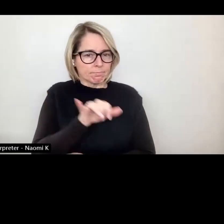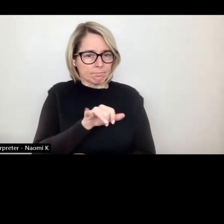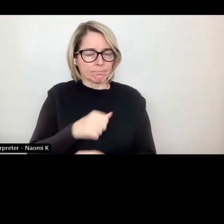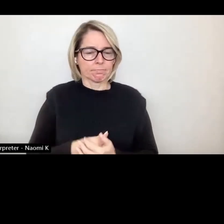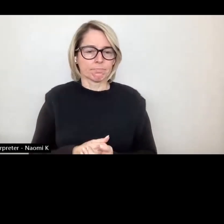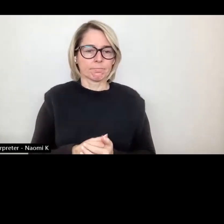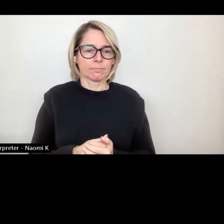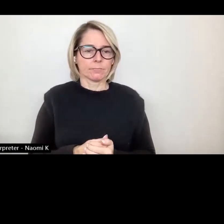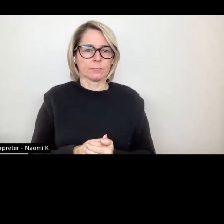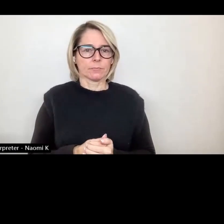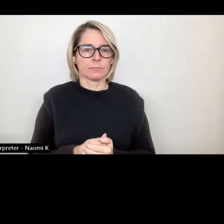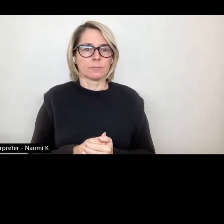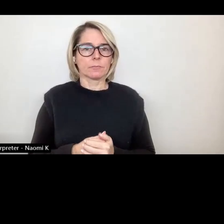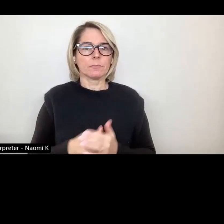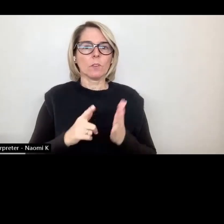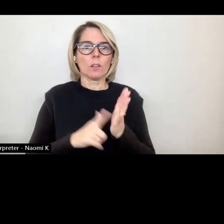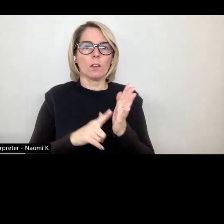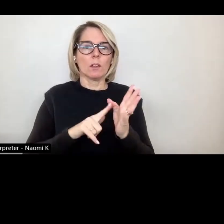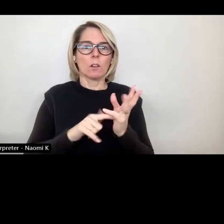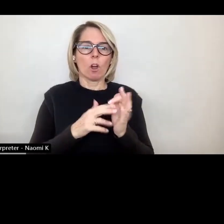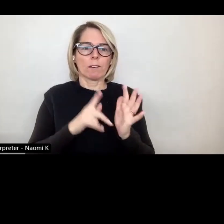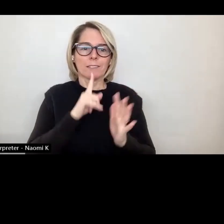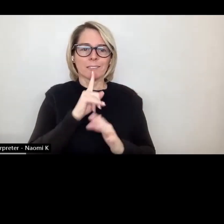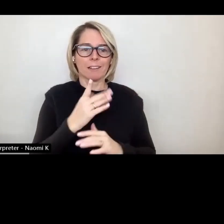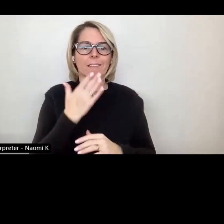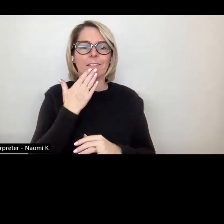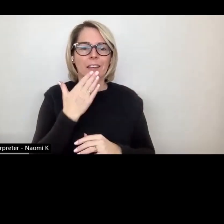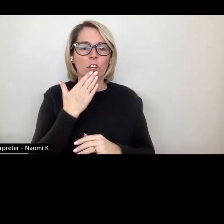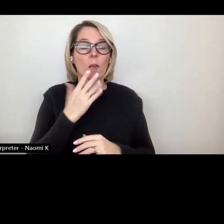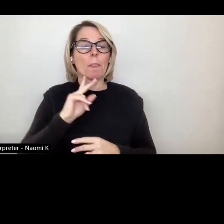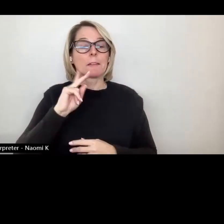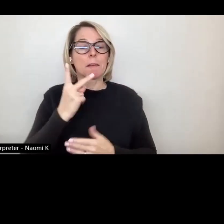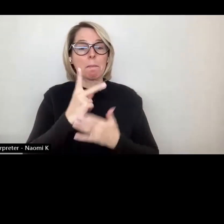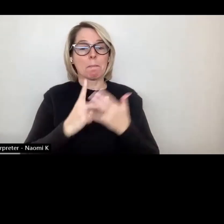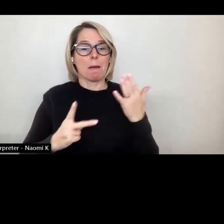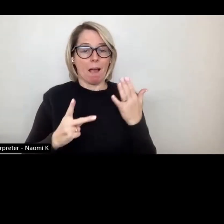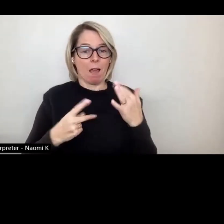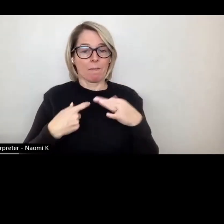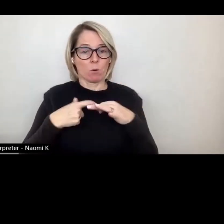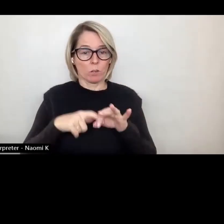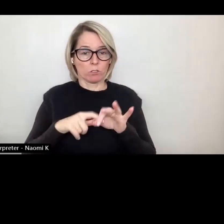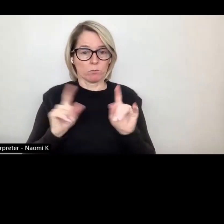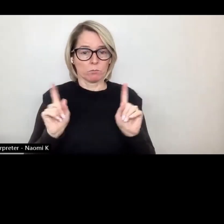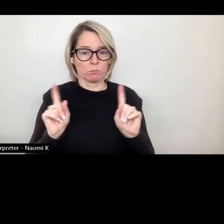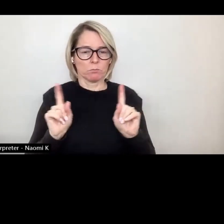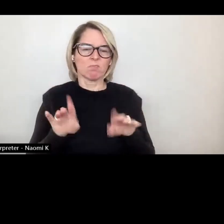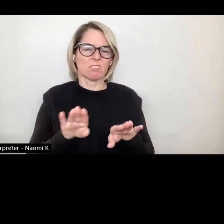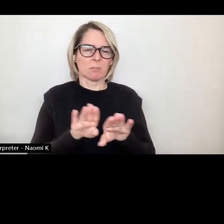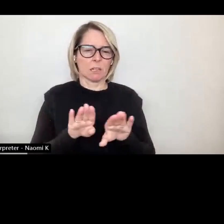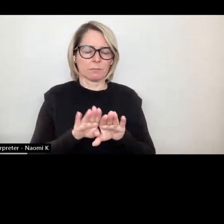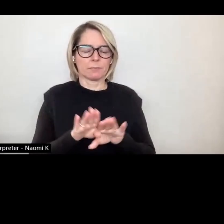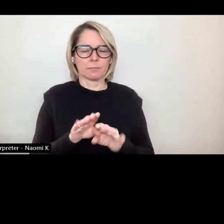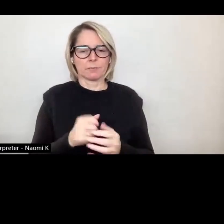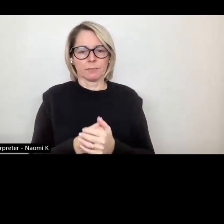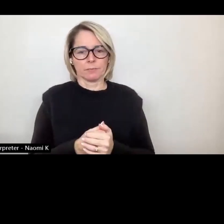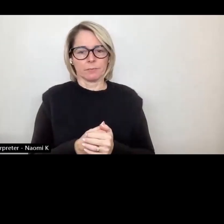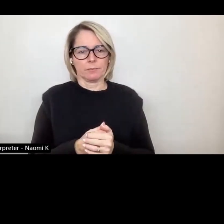Thanks Lydia. The second part is quite similar and I think we will get a quite similar answer.